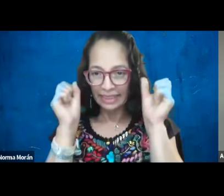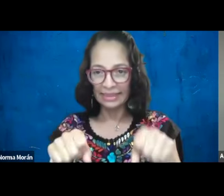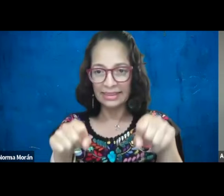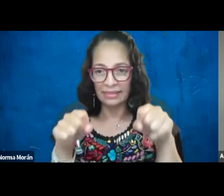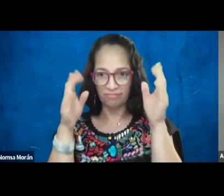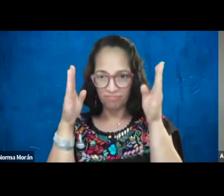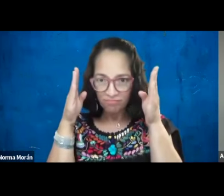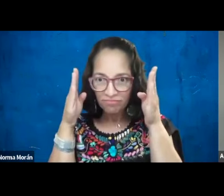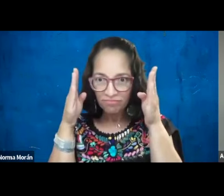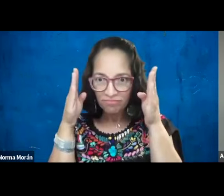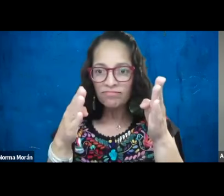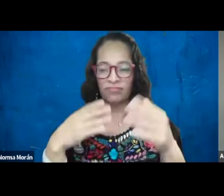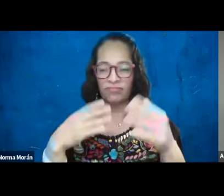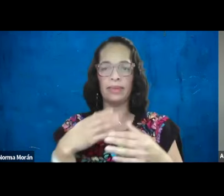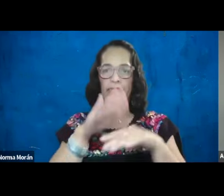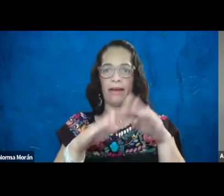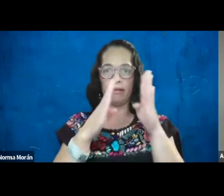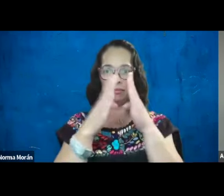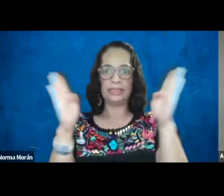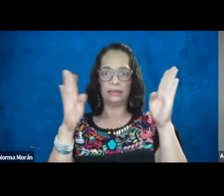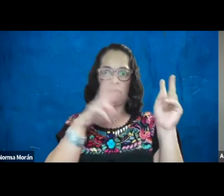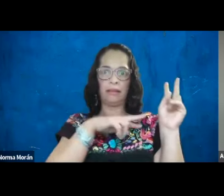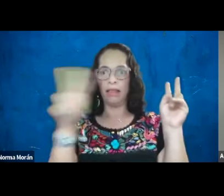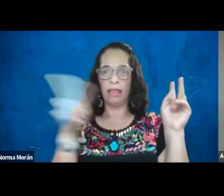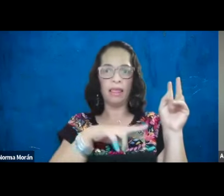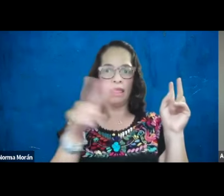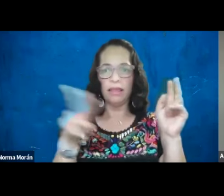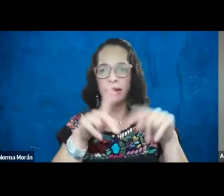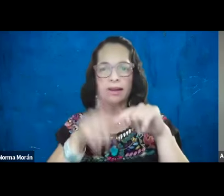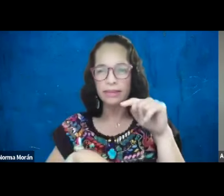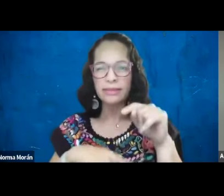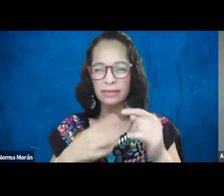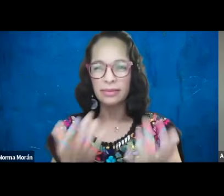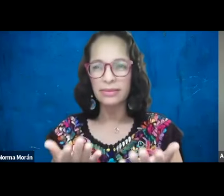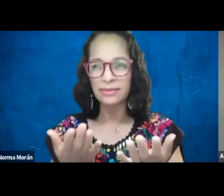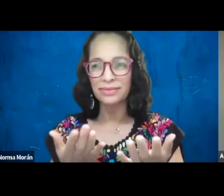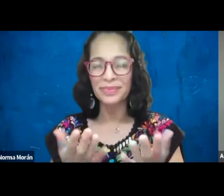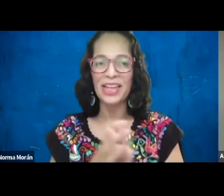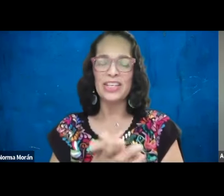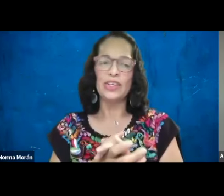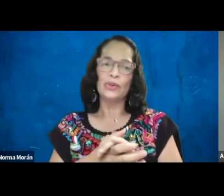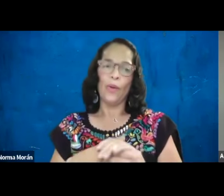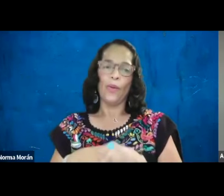the weight of having your attention split, to be able to focus fully and see it in sign language.